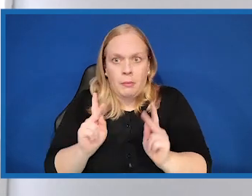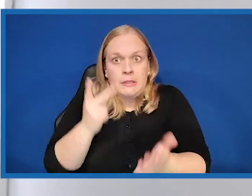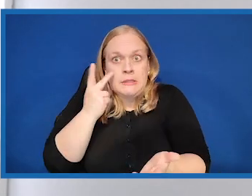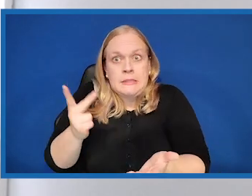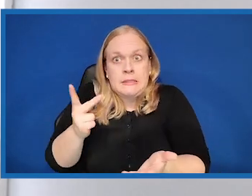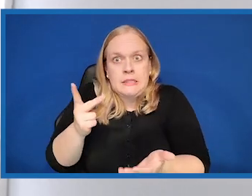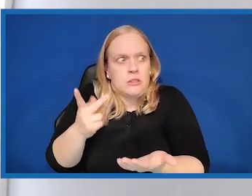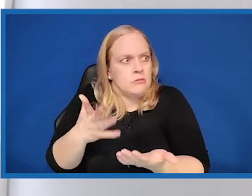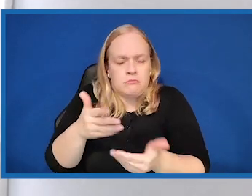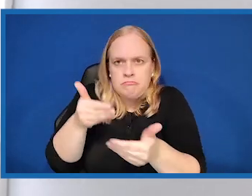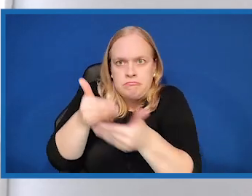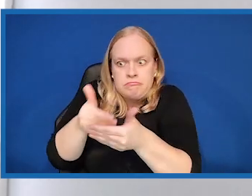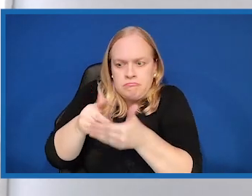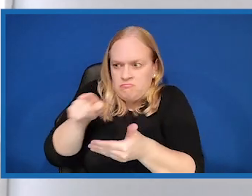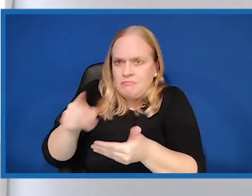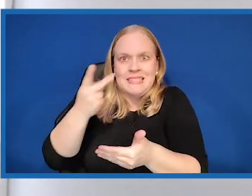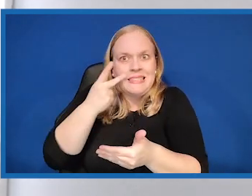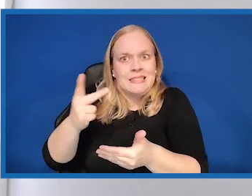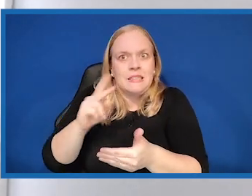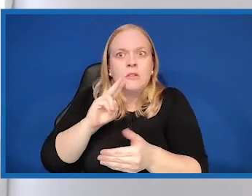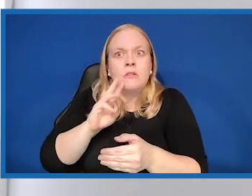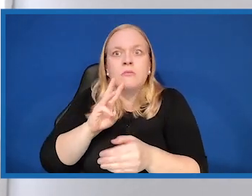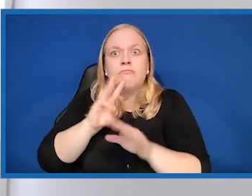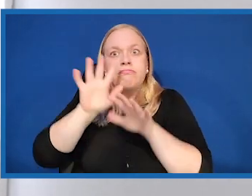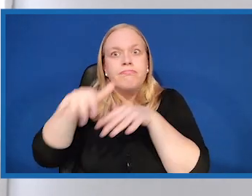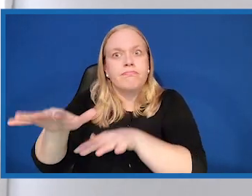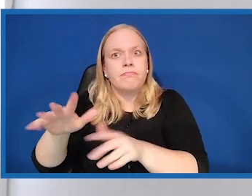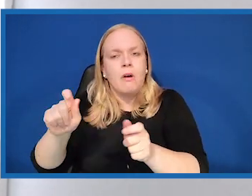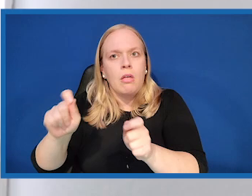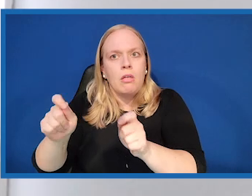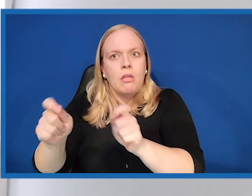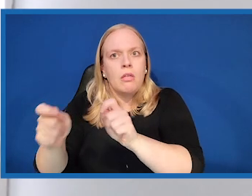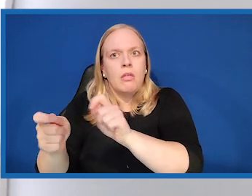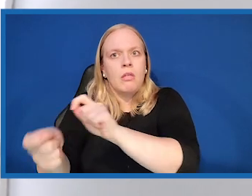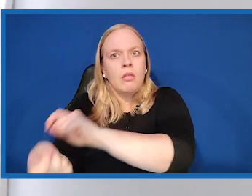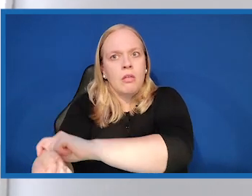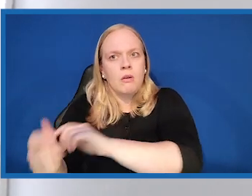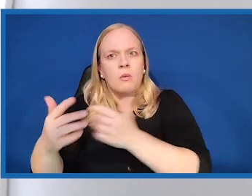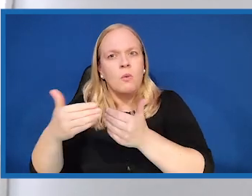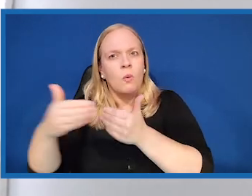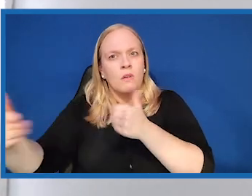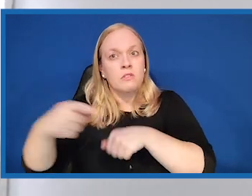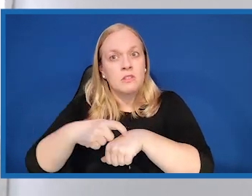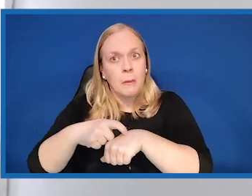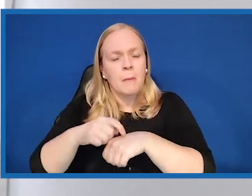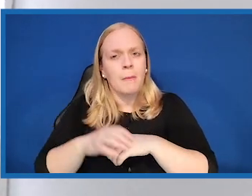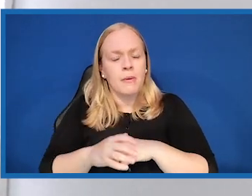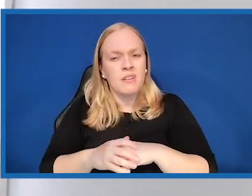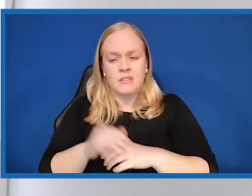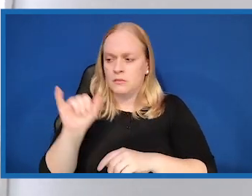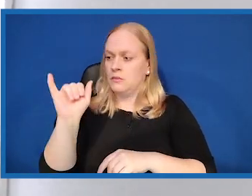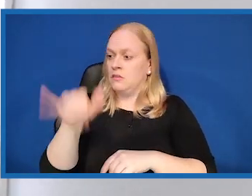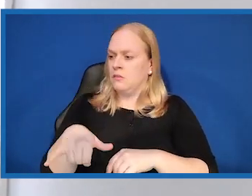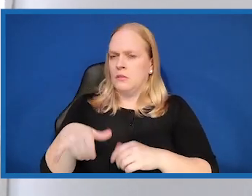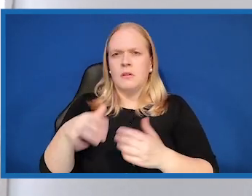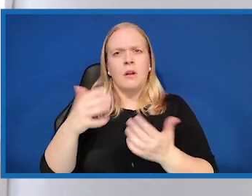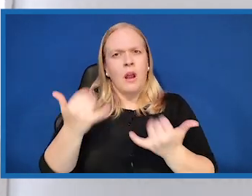UH, WITH THE OCEANS ACTUALLY, UH, CHANGING OVER TIME. UH, IT'S SOMETHING THAT PEOPLE ARE NOTICING MORE RECENTLY